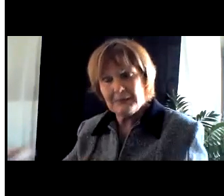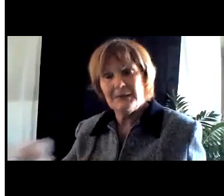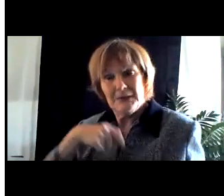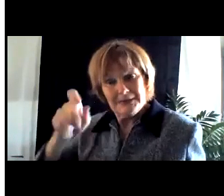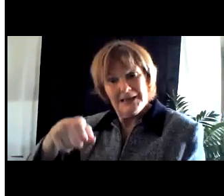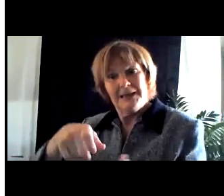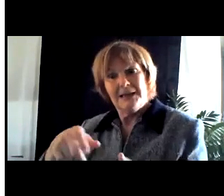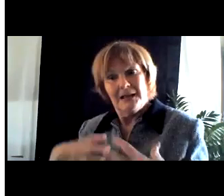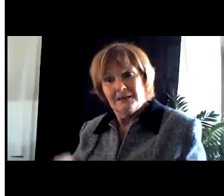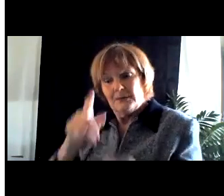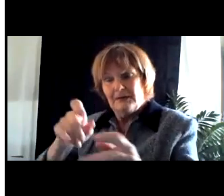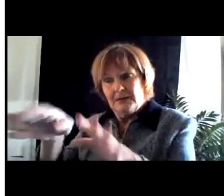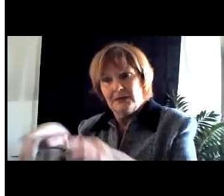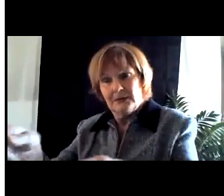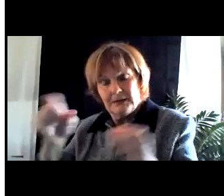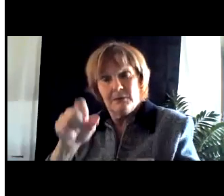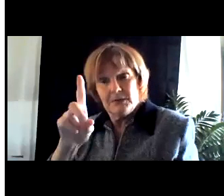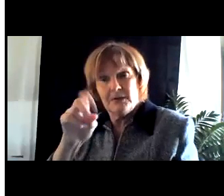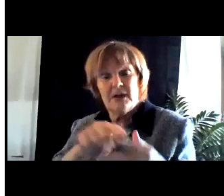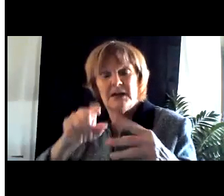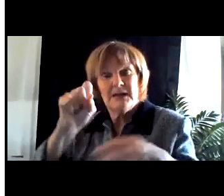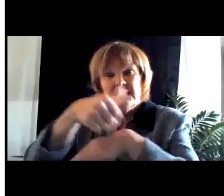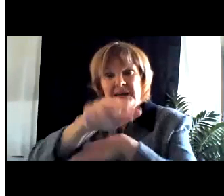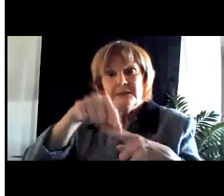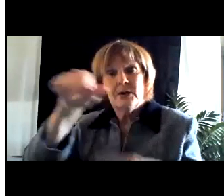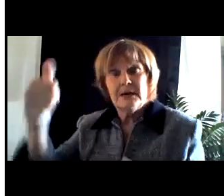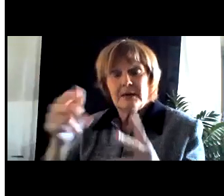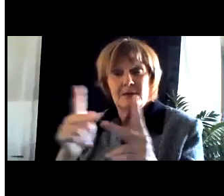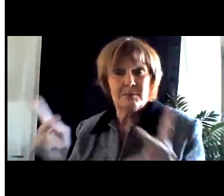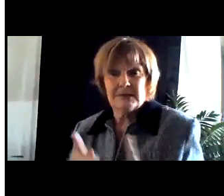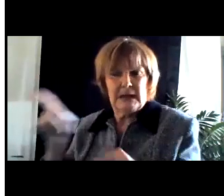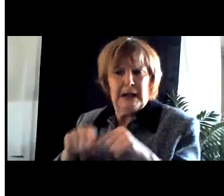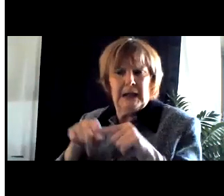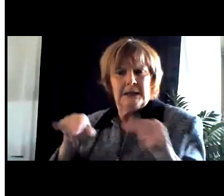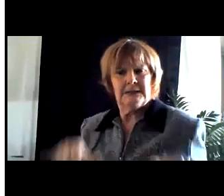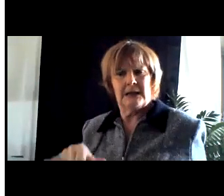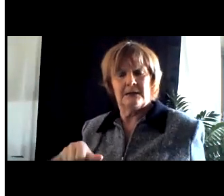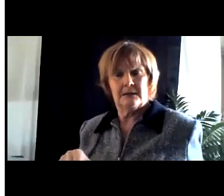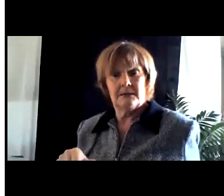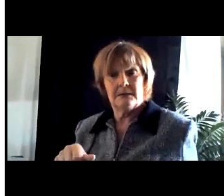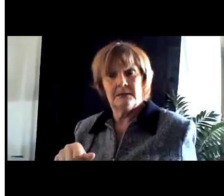So can we send her somewhere else because she can't stay here. And I think what people fail to realize